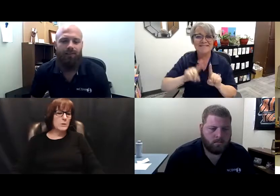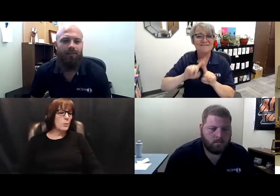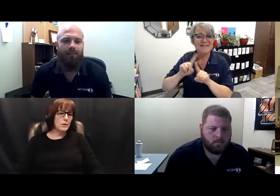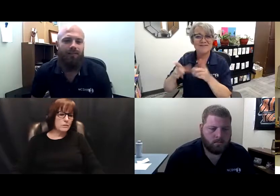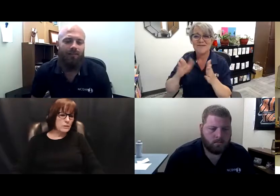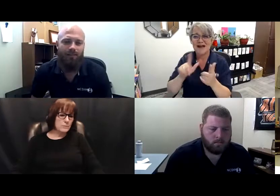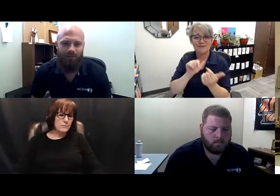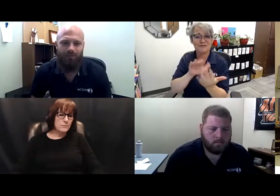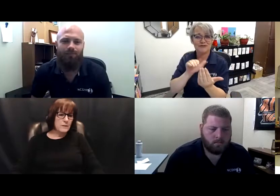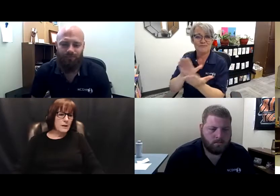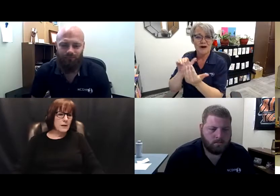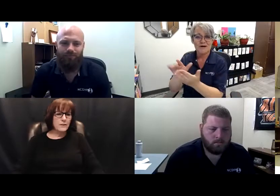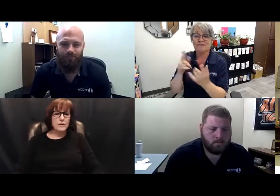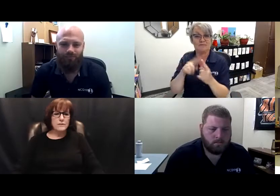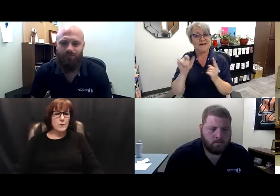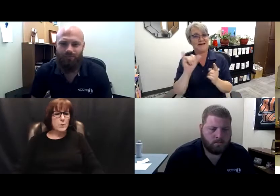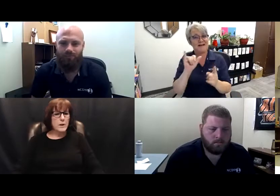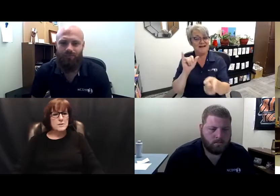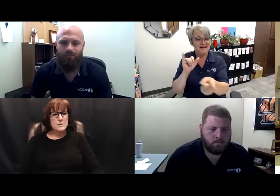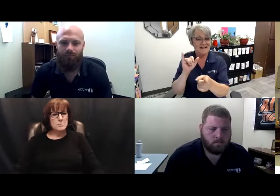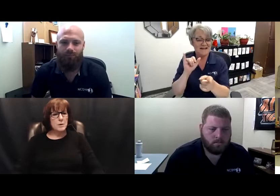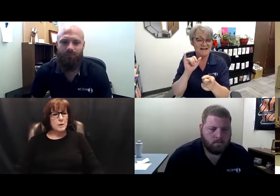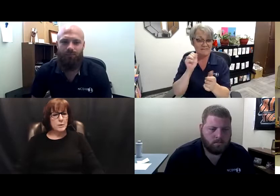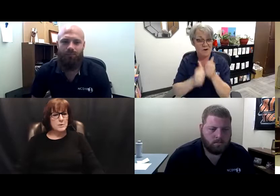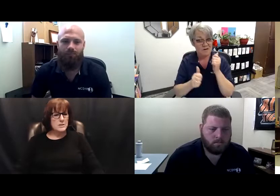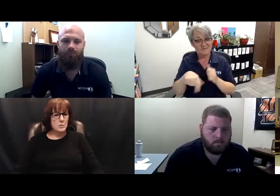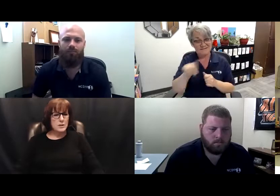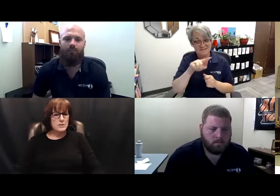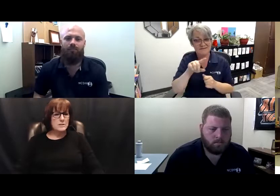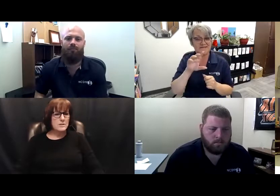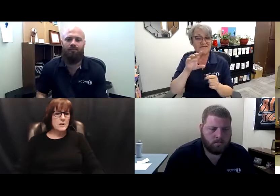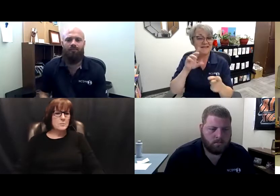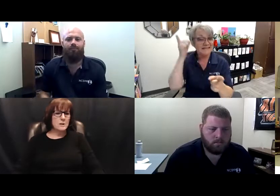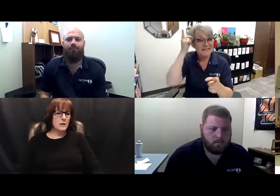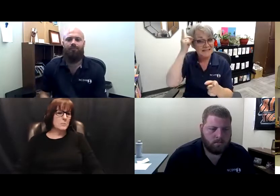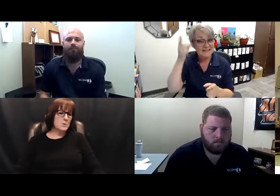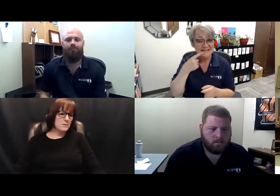wonderful there are different ways to approach situations but like most of us